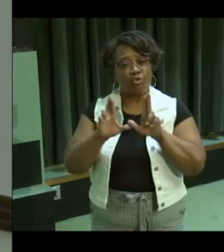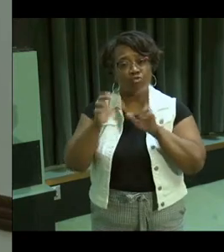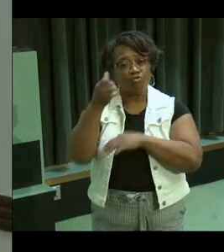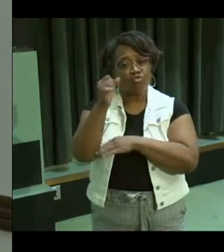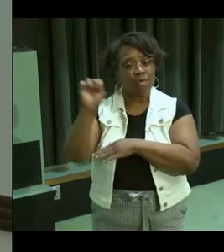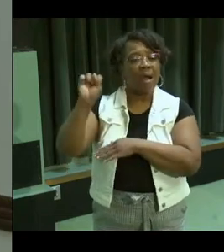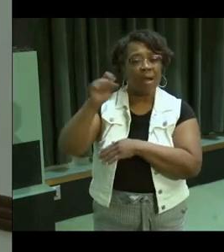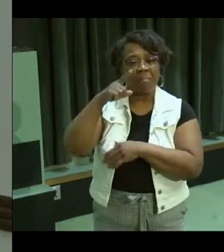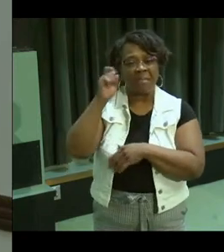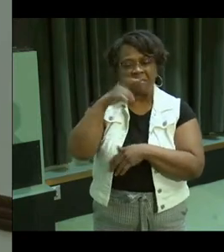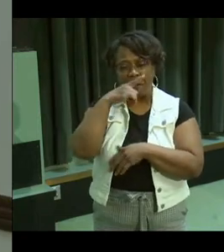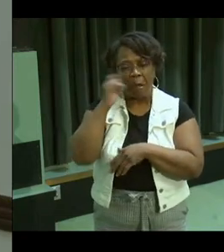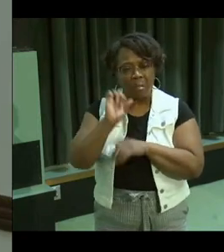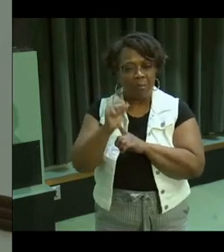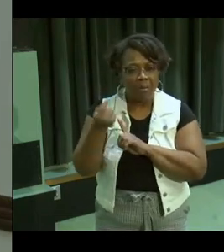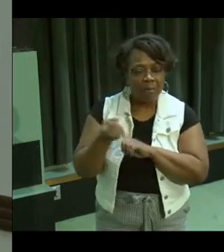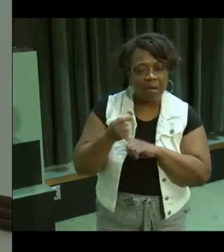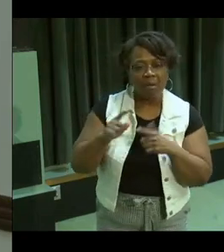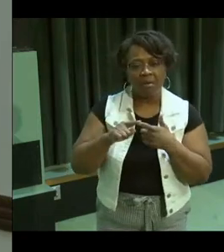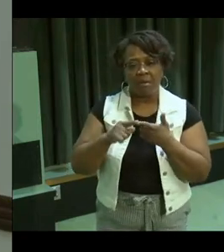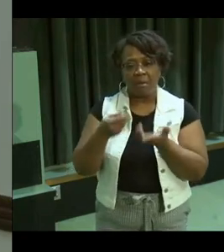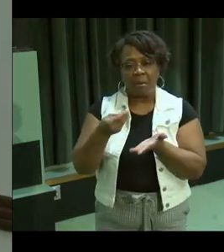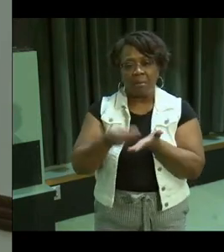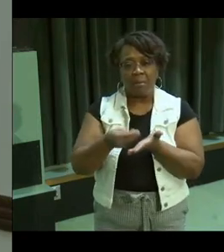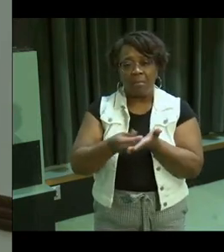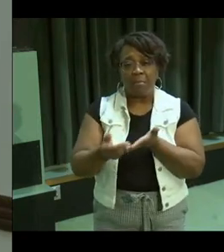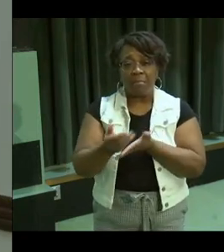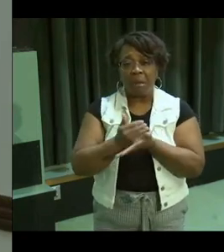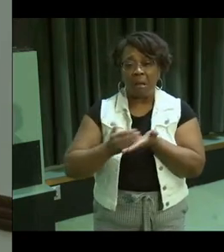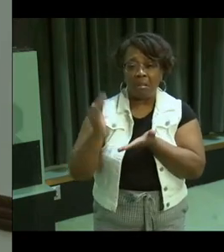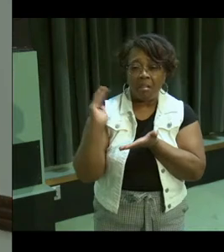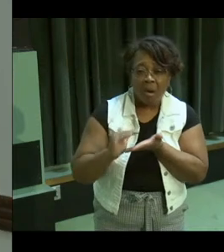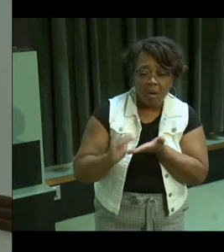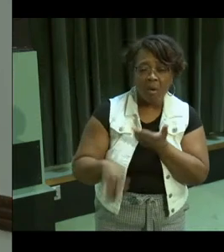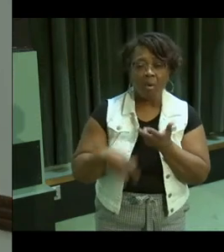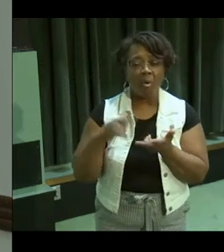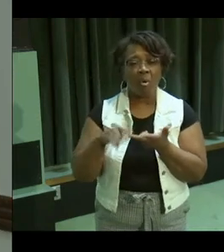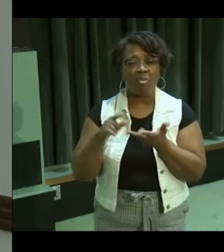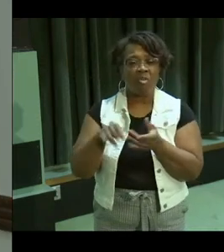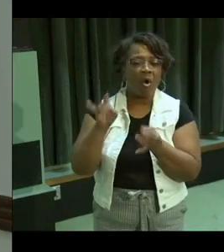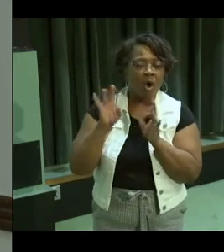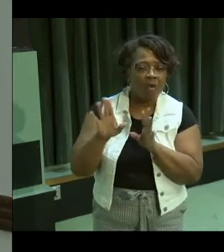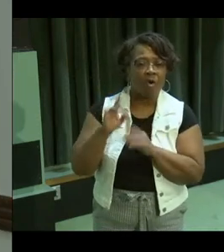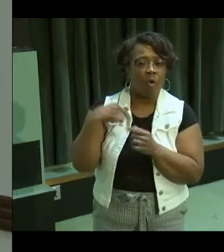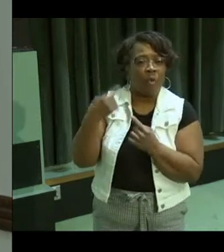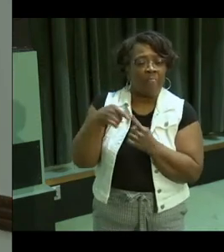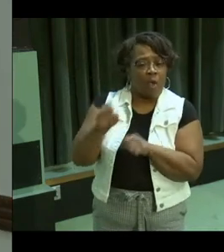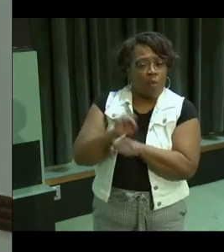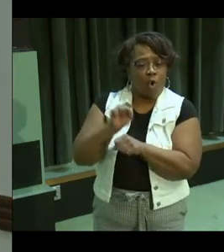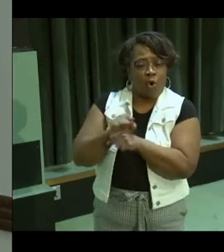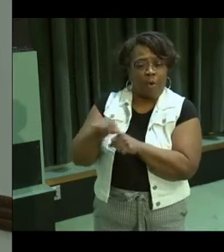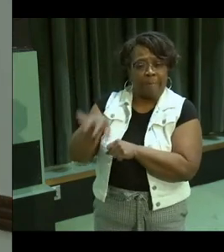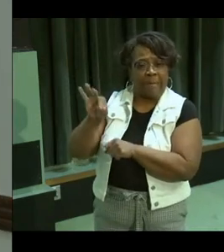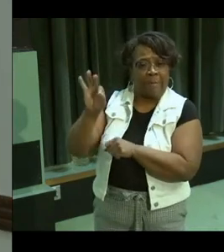ugly conditions, the low pay, the indignities that they faced,